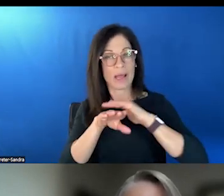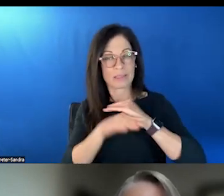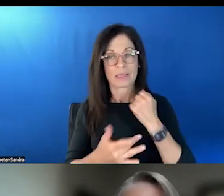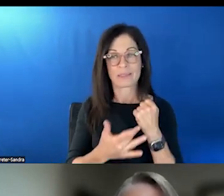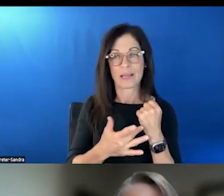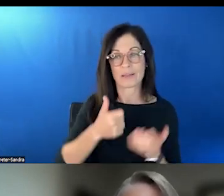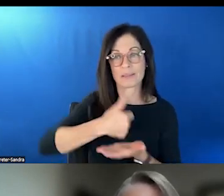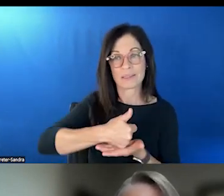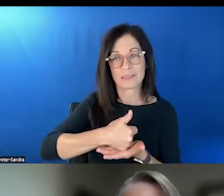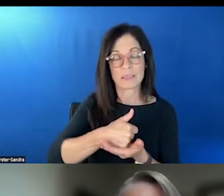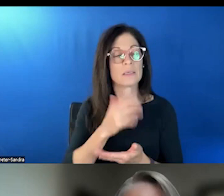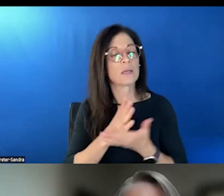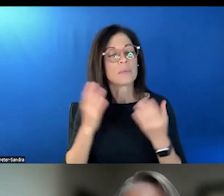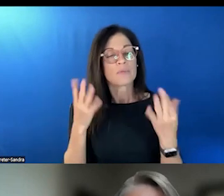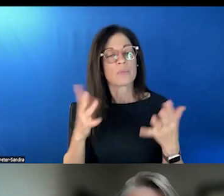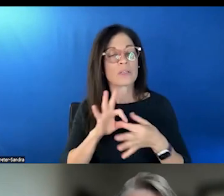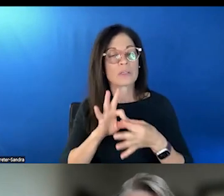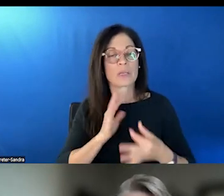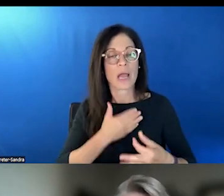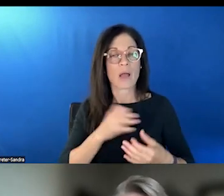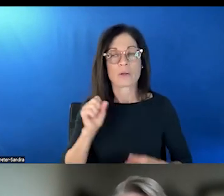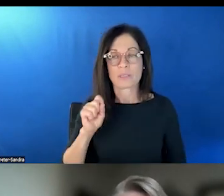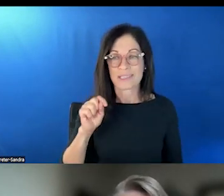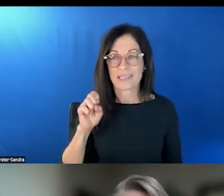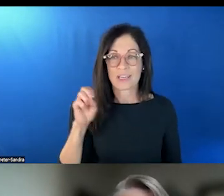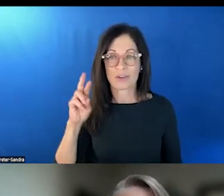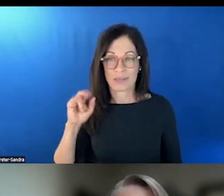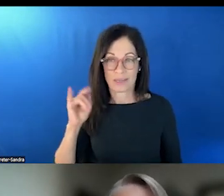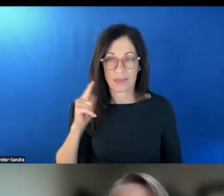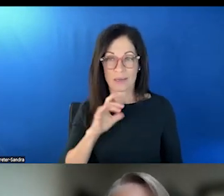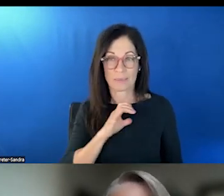ASSISTANCE, INFORMATION ABOUT THE STEERING COMMITTEE.